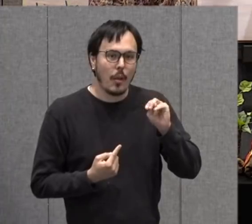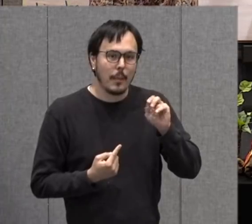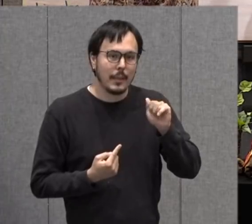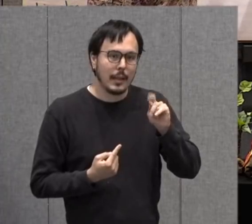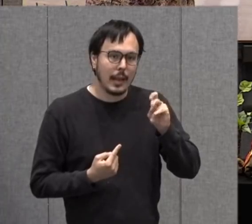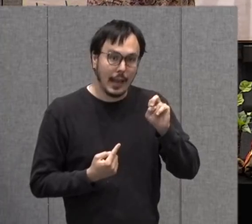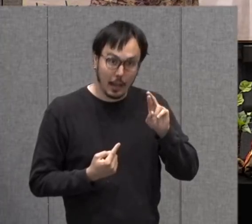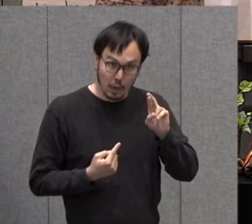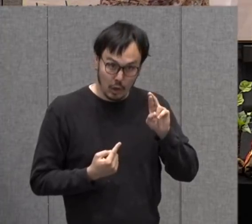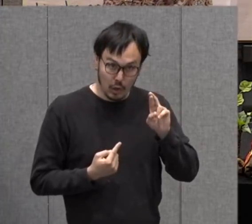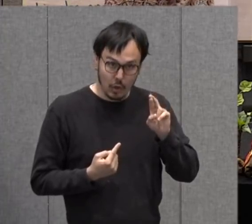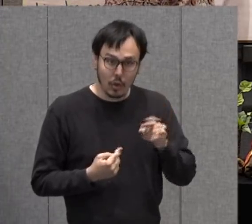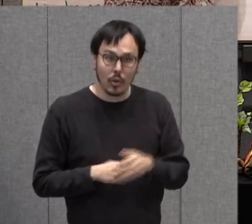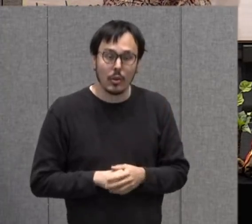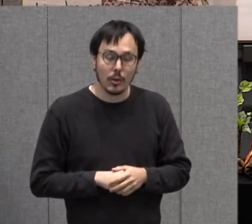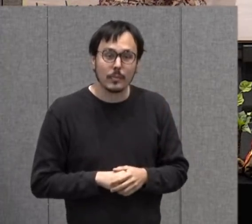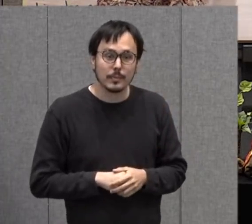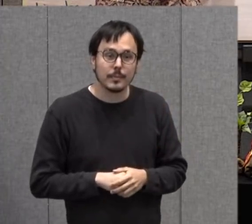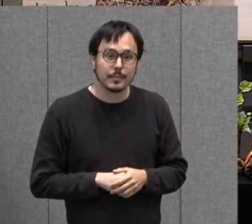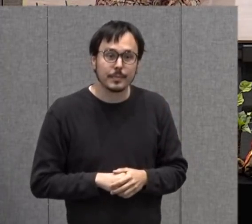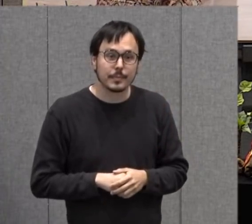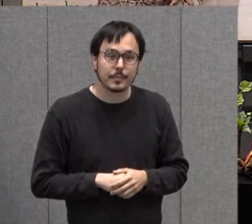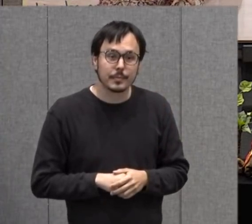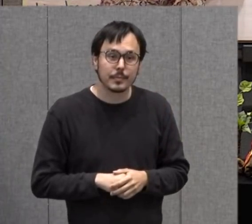Take the denominator to decide